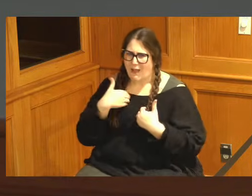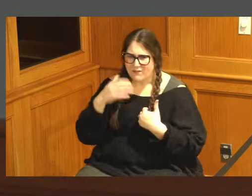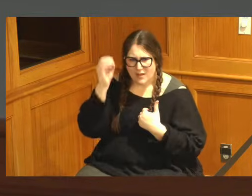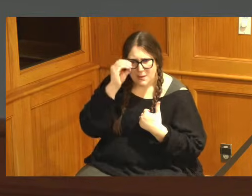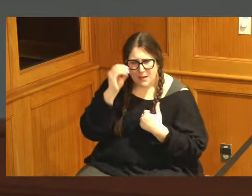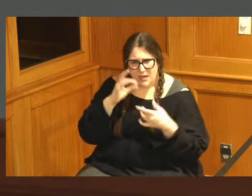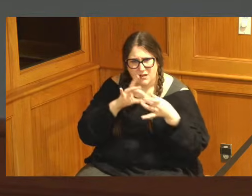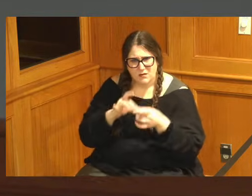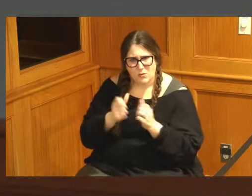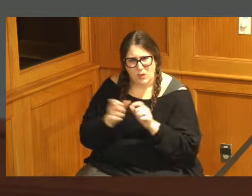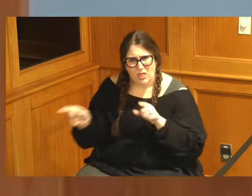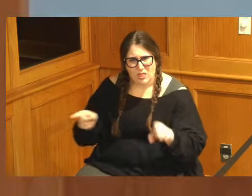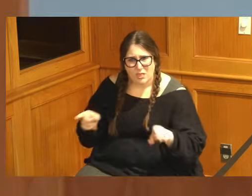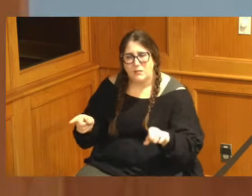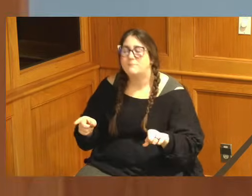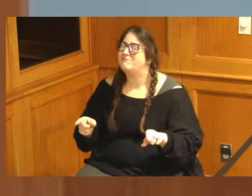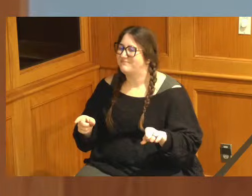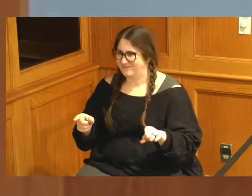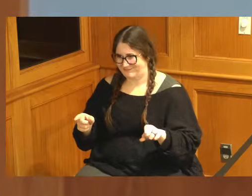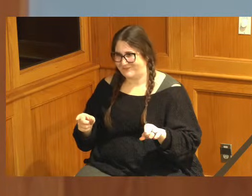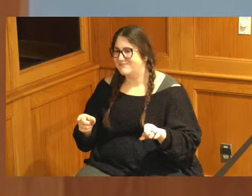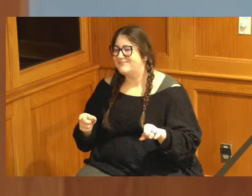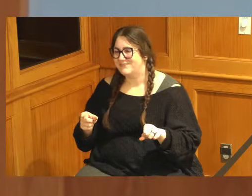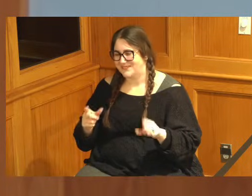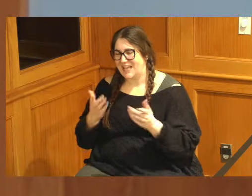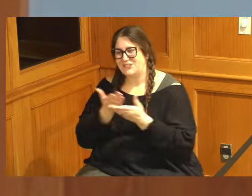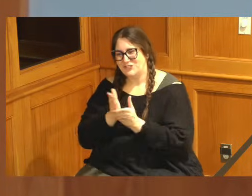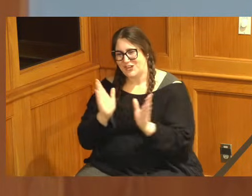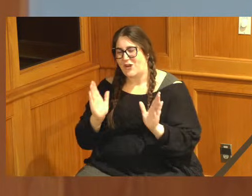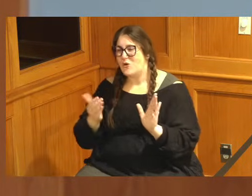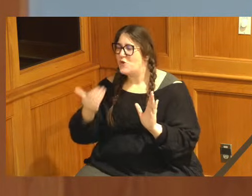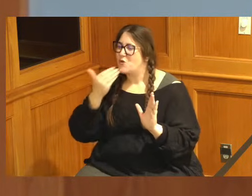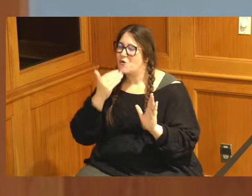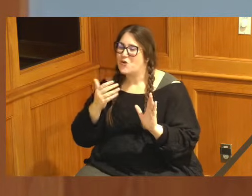Yeah. So, just in general, good old fashioned hand washing has always been the the go-to. If you